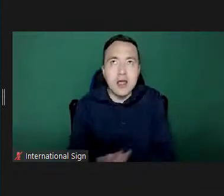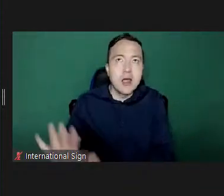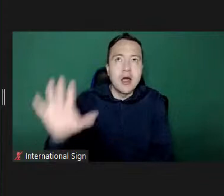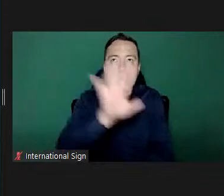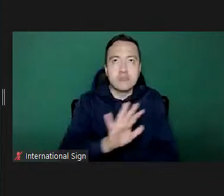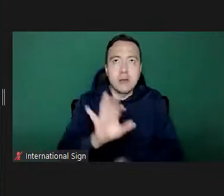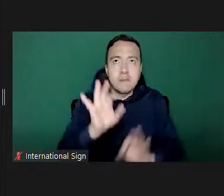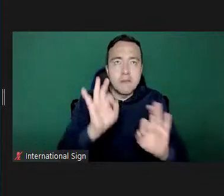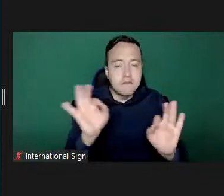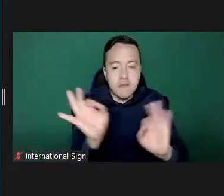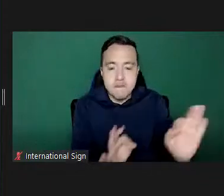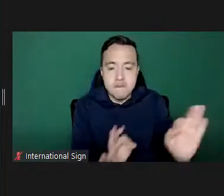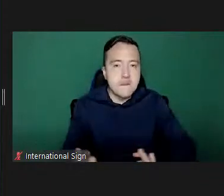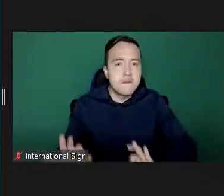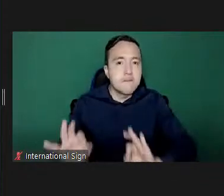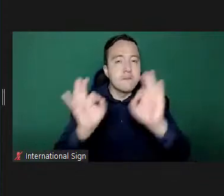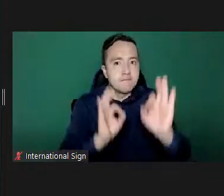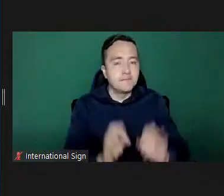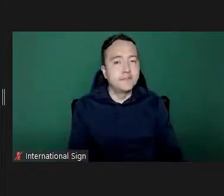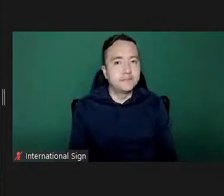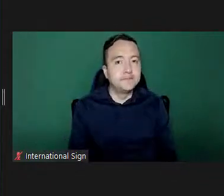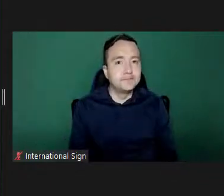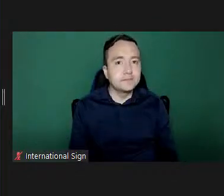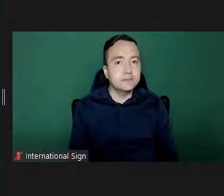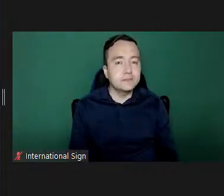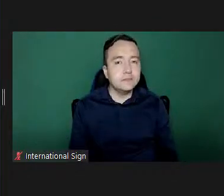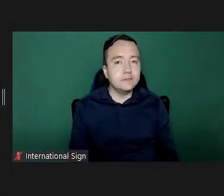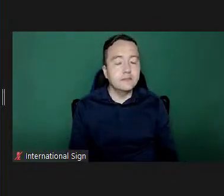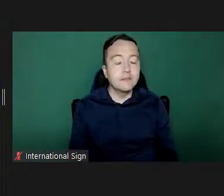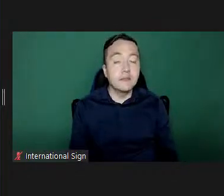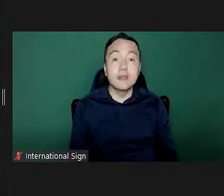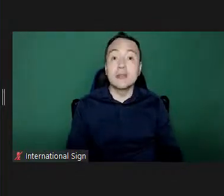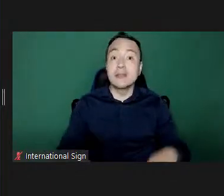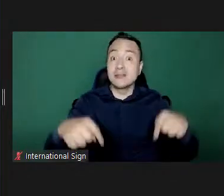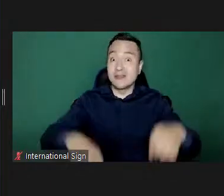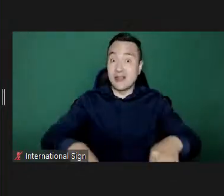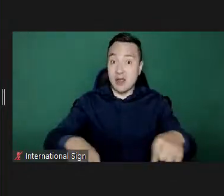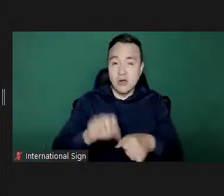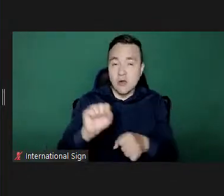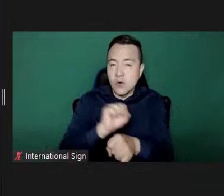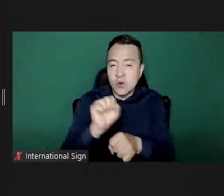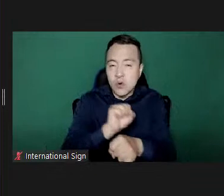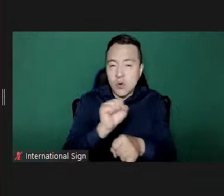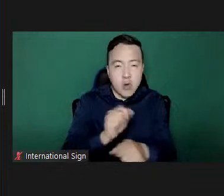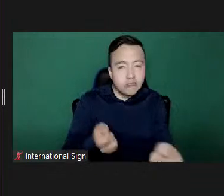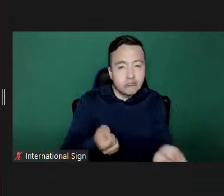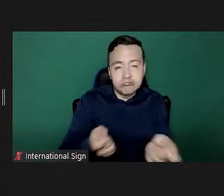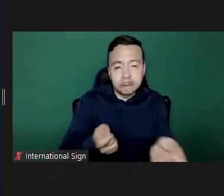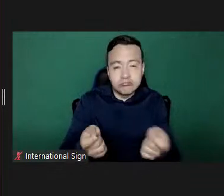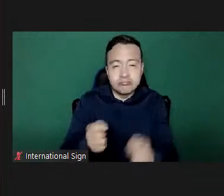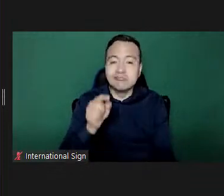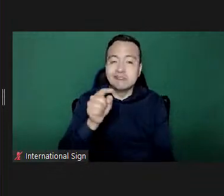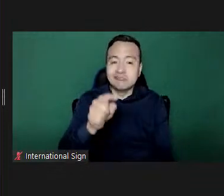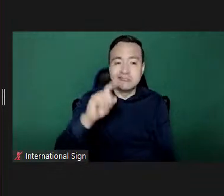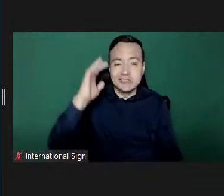providing greater access to drugs. And also, where there have been shortages in diagnostic